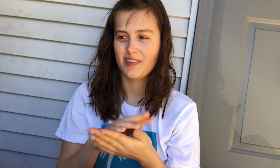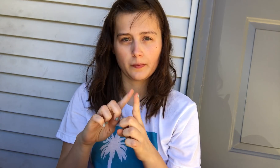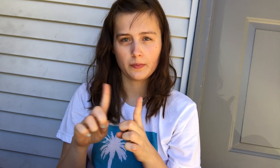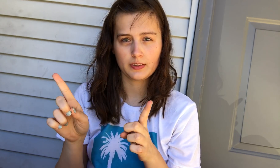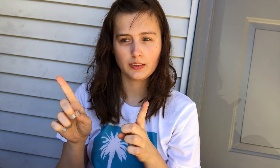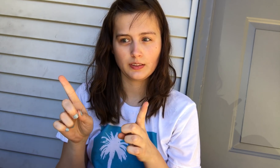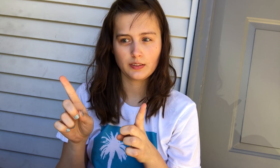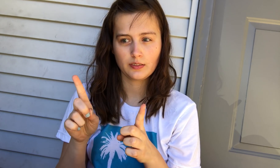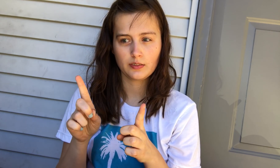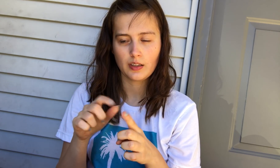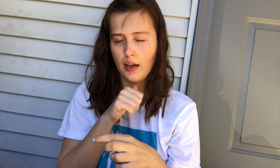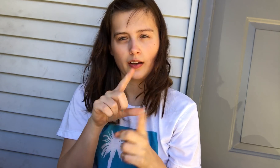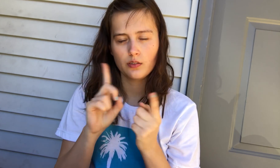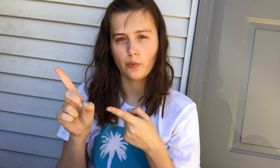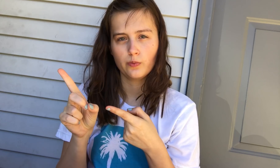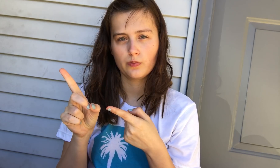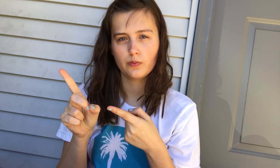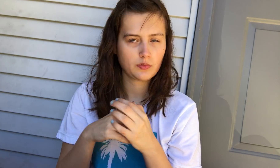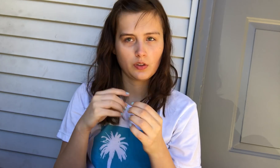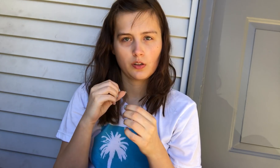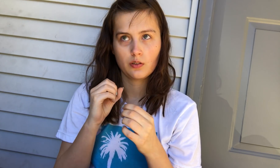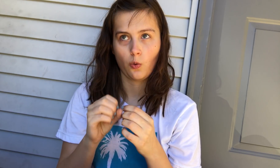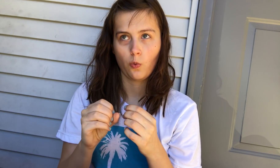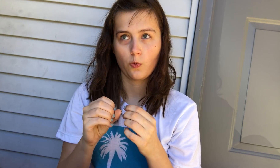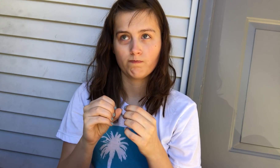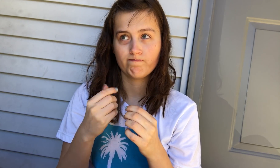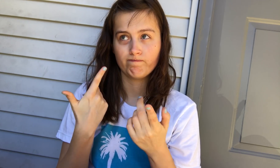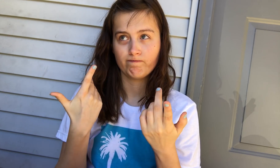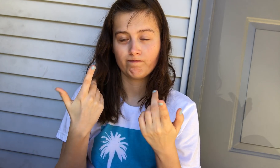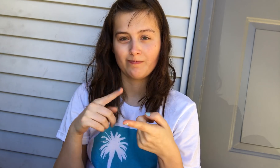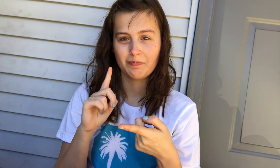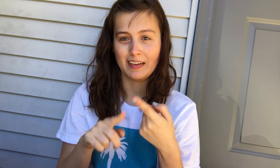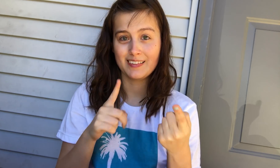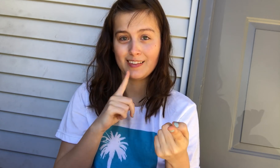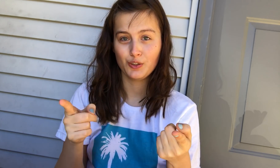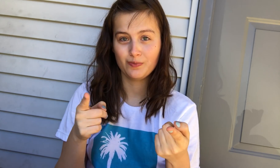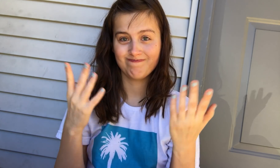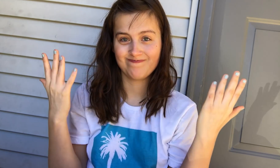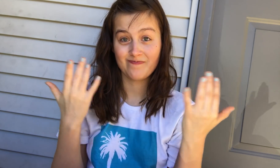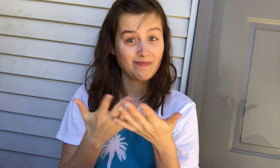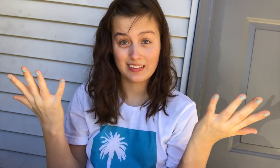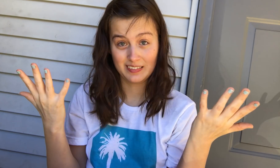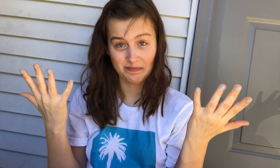but I didn’t go to college so I can’t answer that.